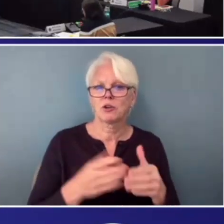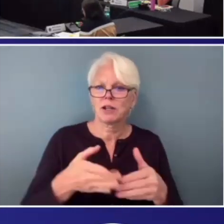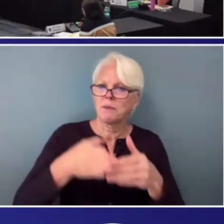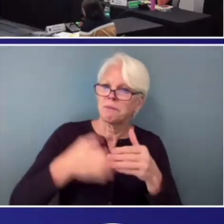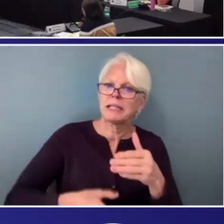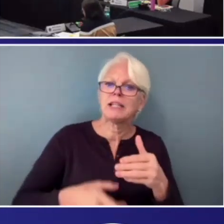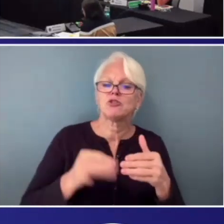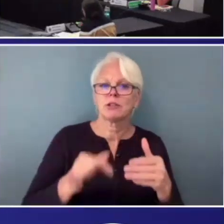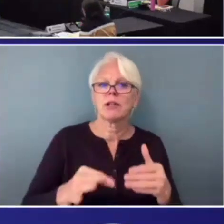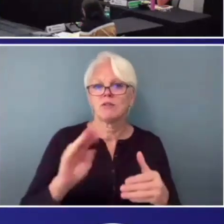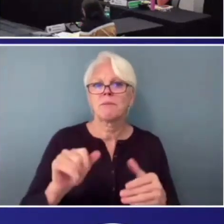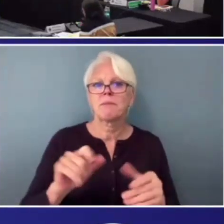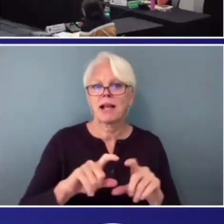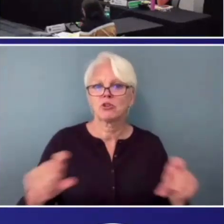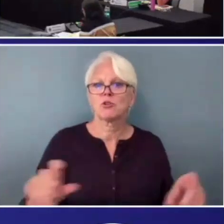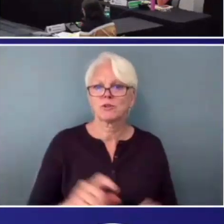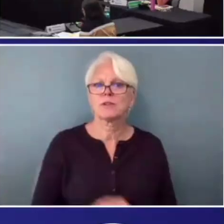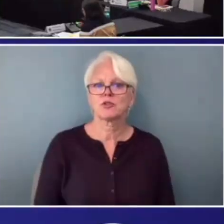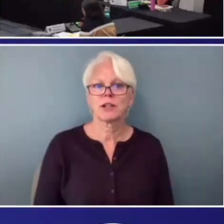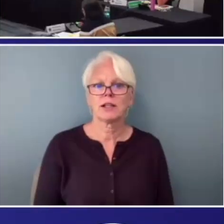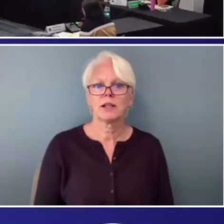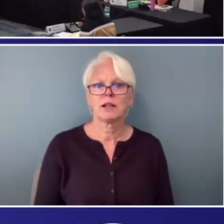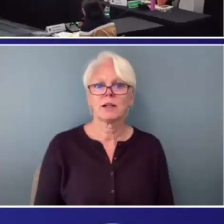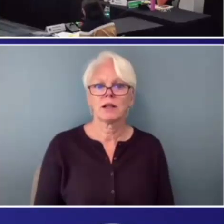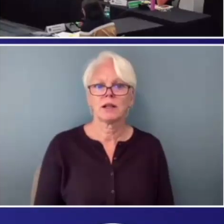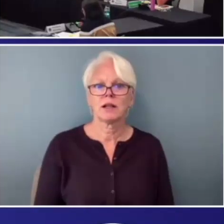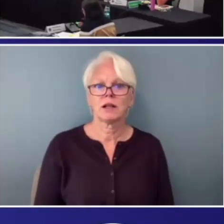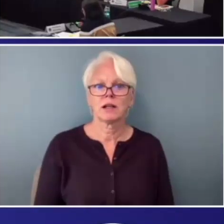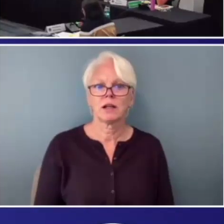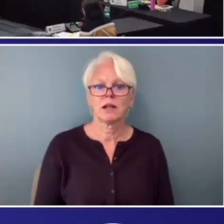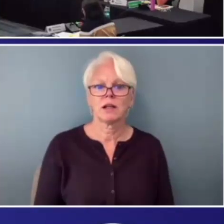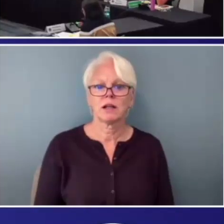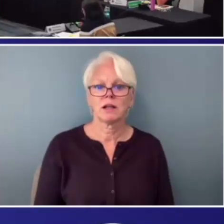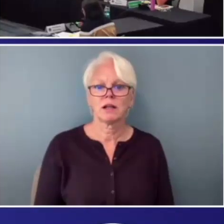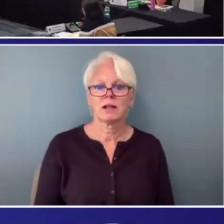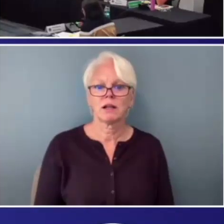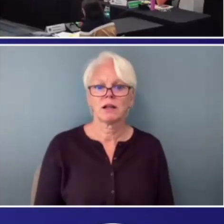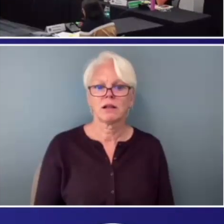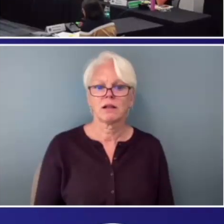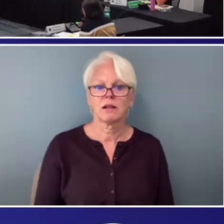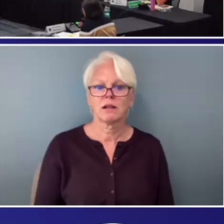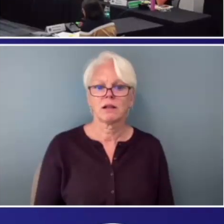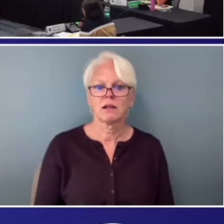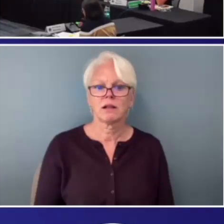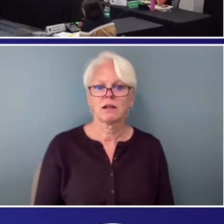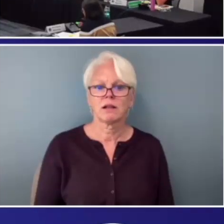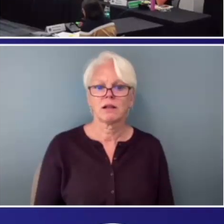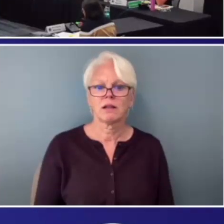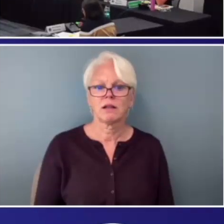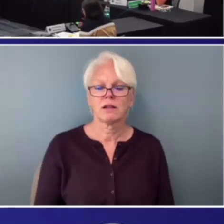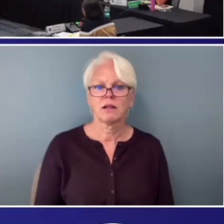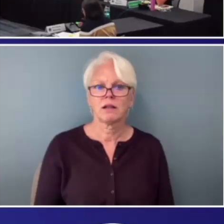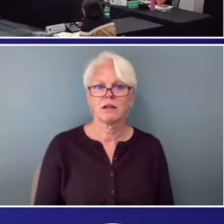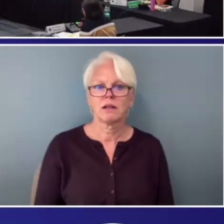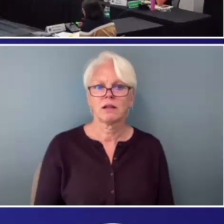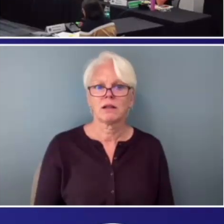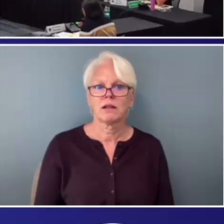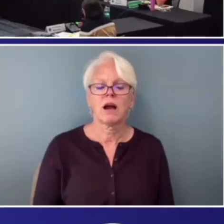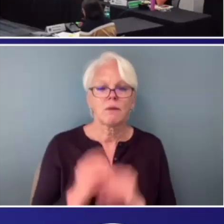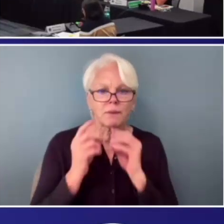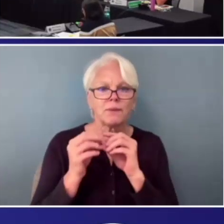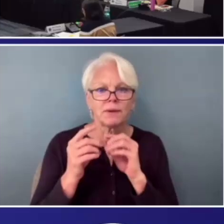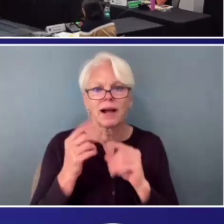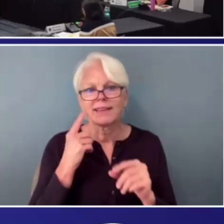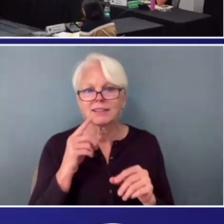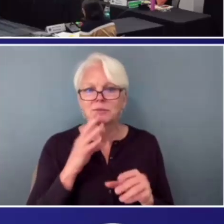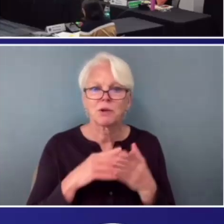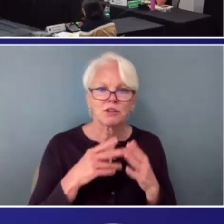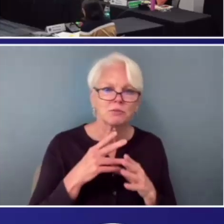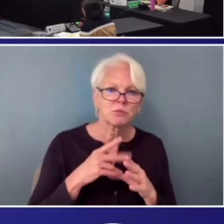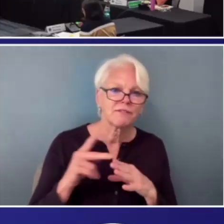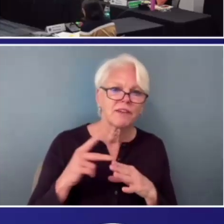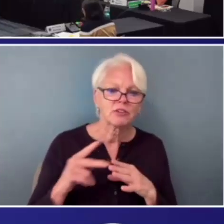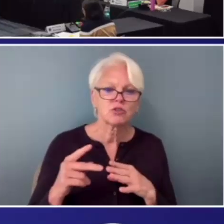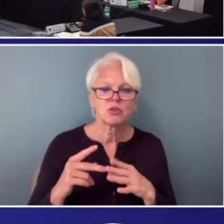degree? I'm sorry?